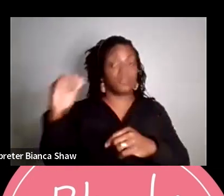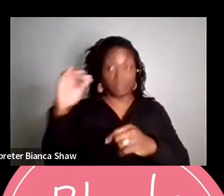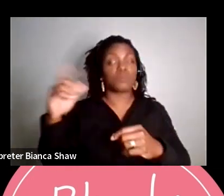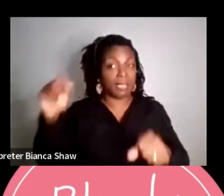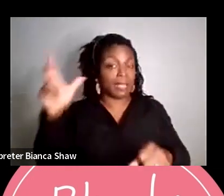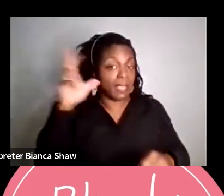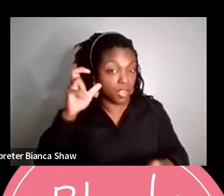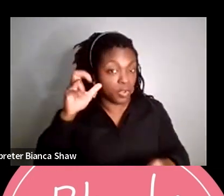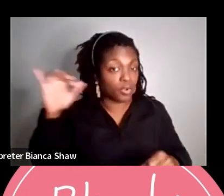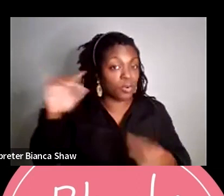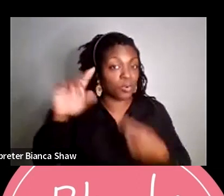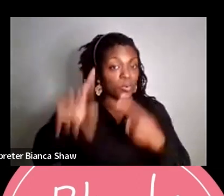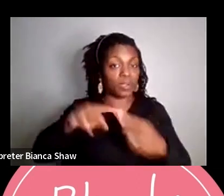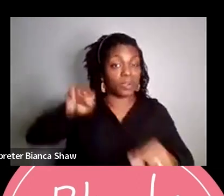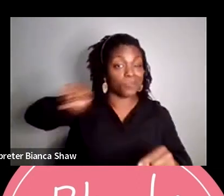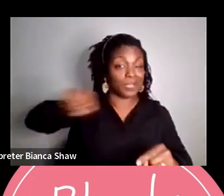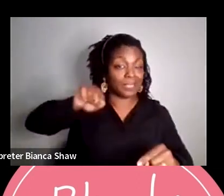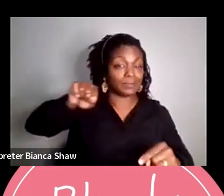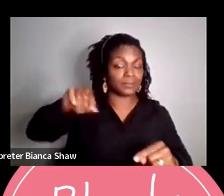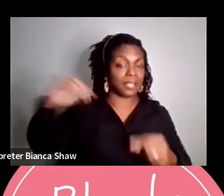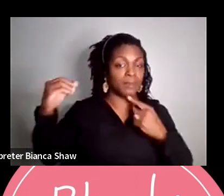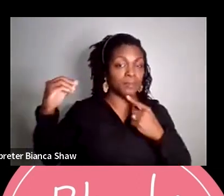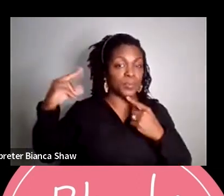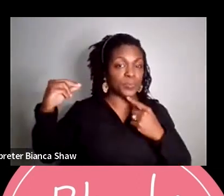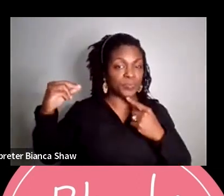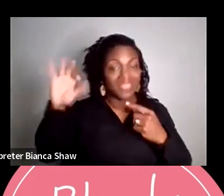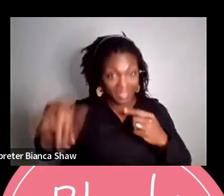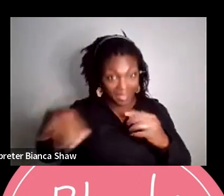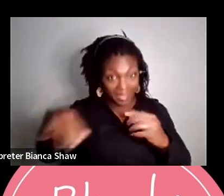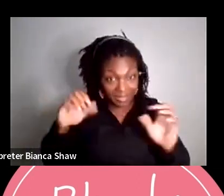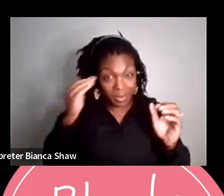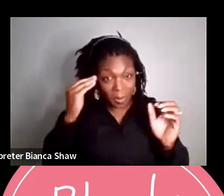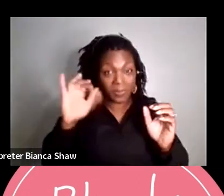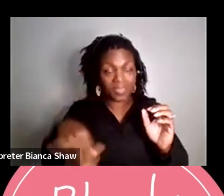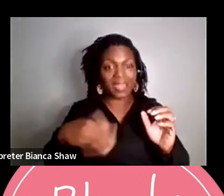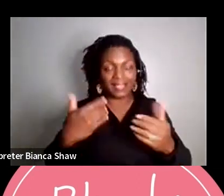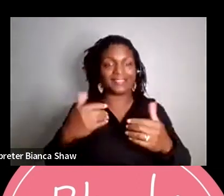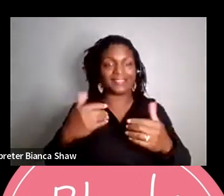And so we were able to go. do that. I made him go all over campus trying to find my brick of.